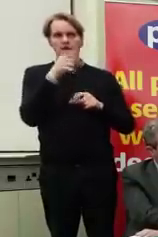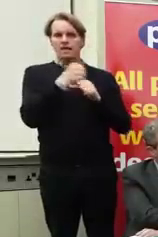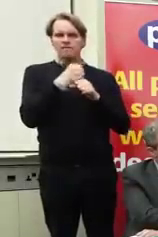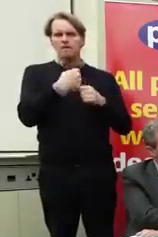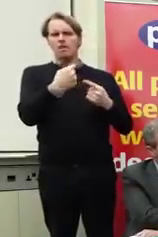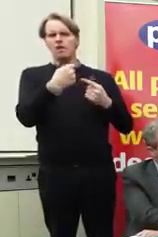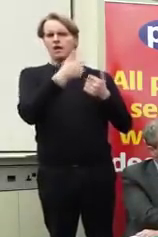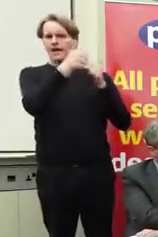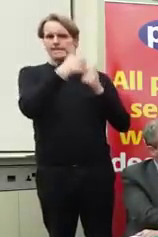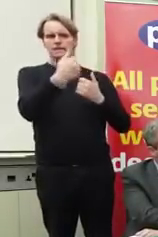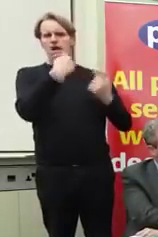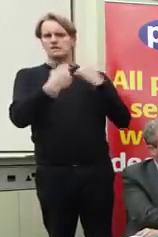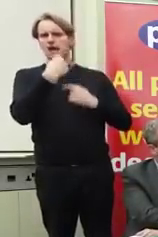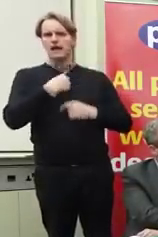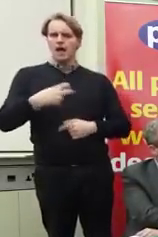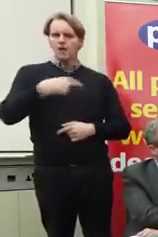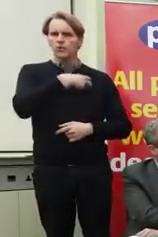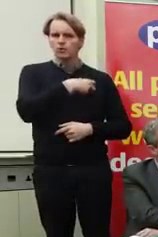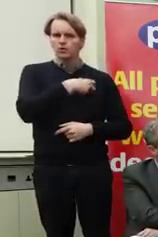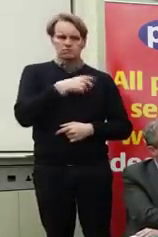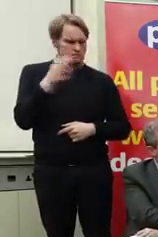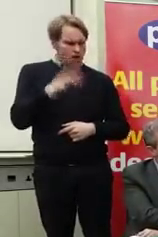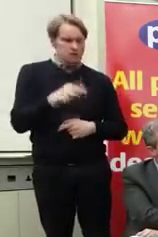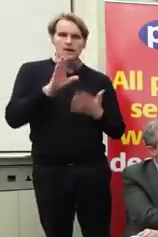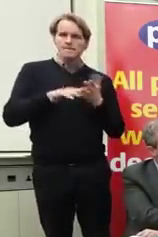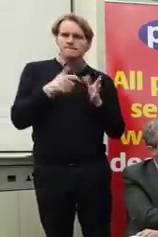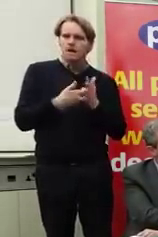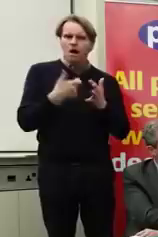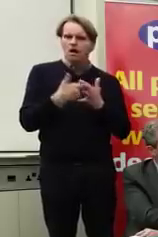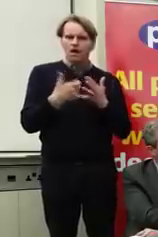Mark if you could update people on how we've managed to deal with those.